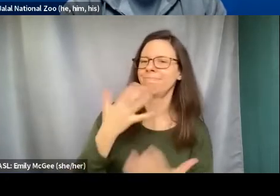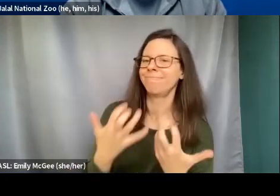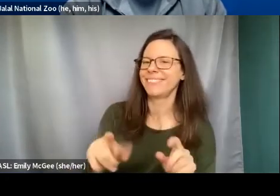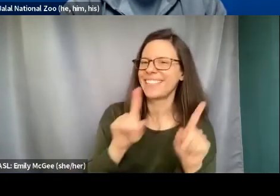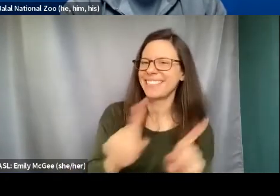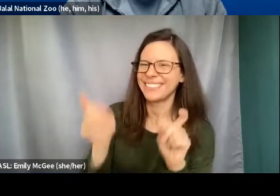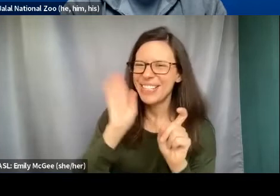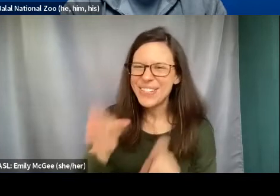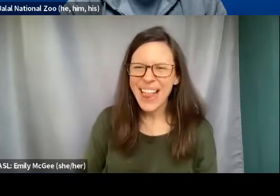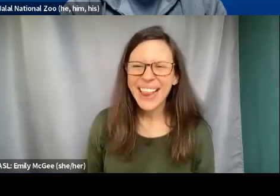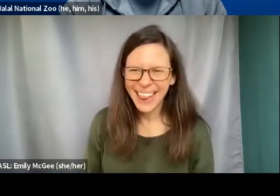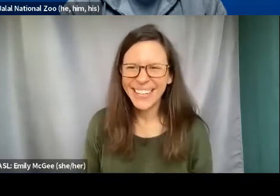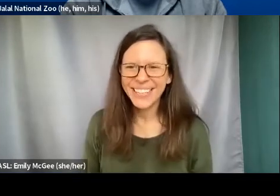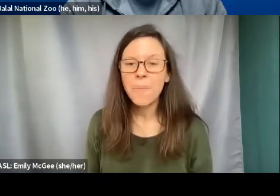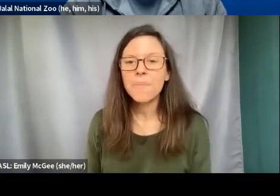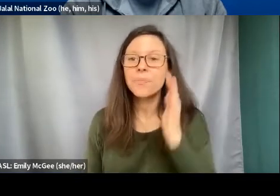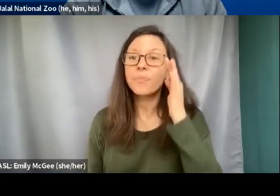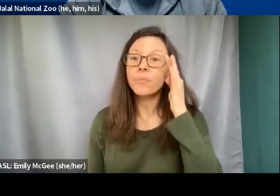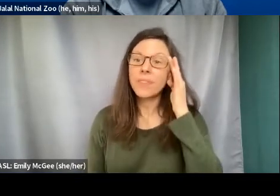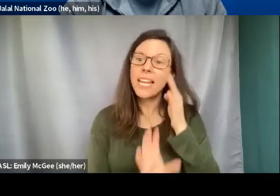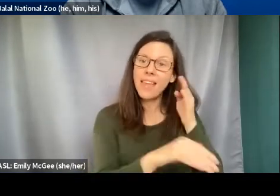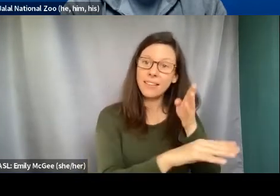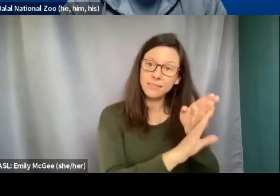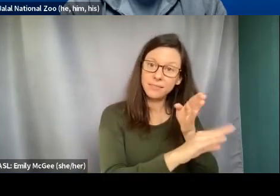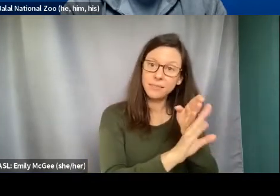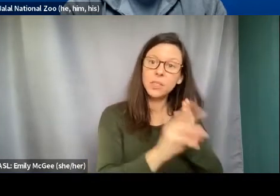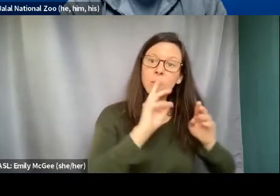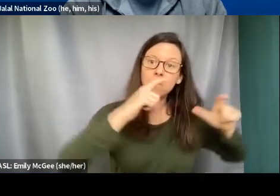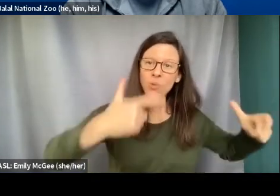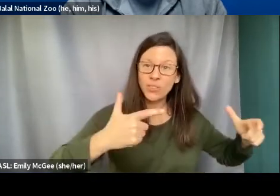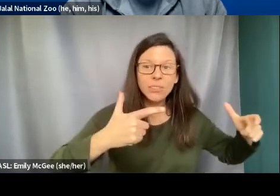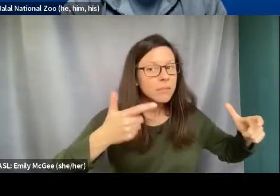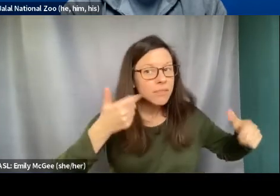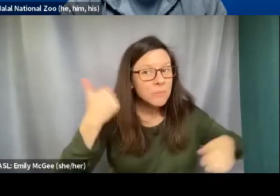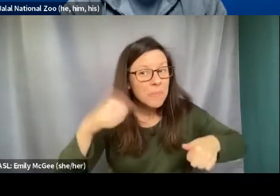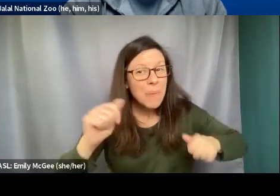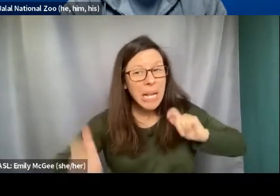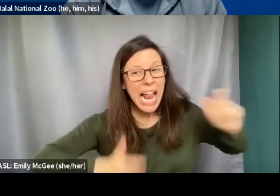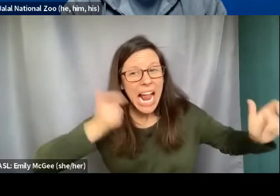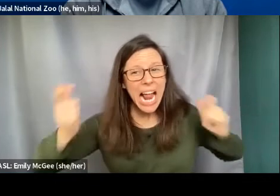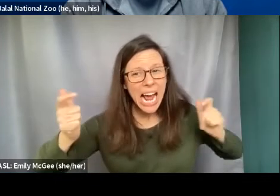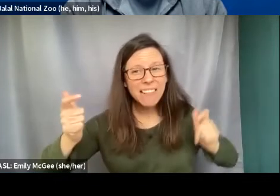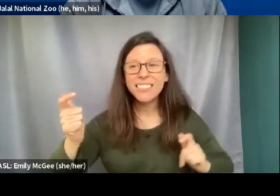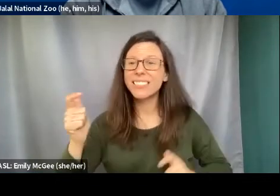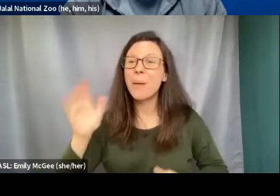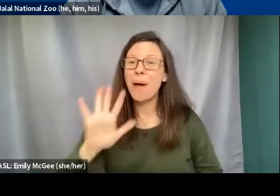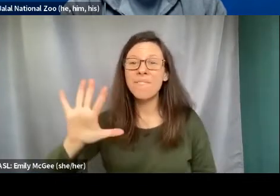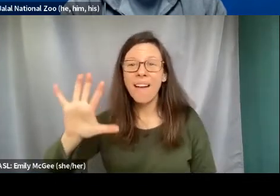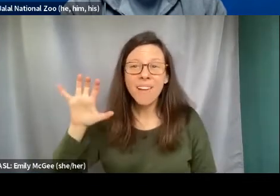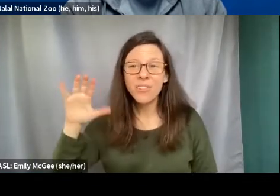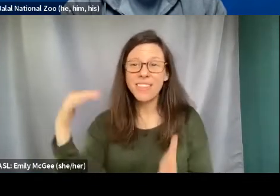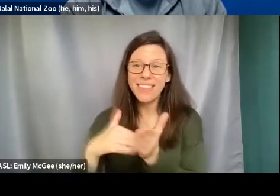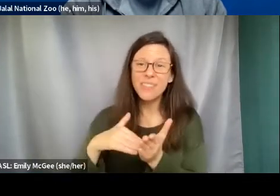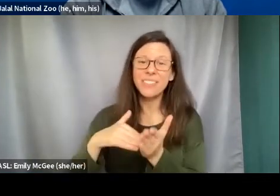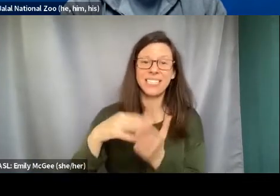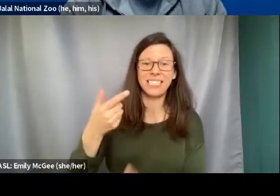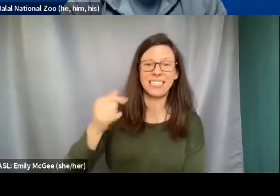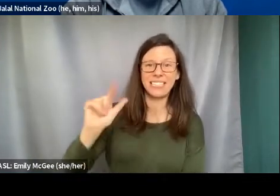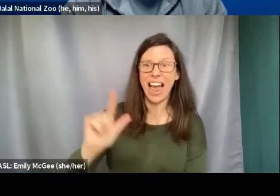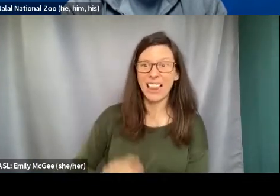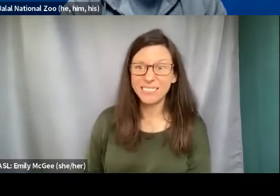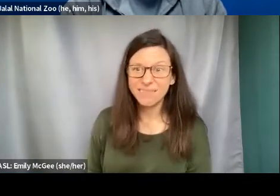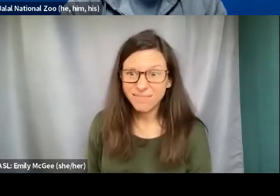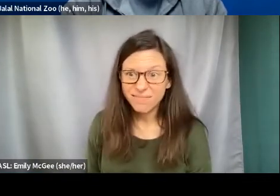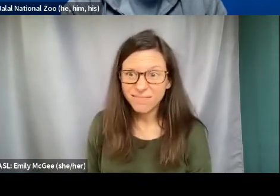uh, sea lion pool is almost half a million gallons large. Looks like my polls are taking just a second.